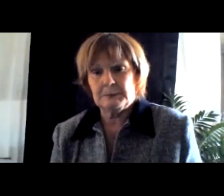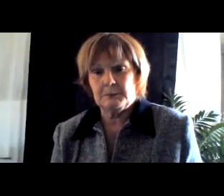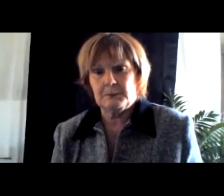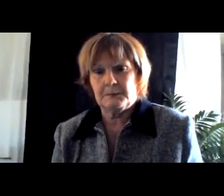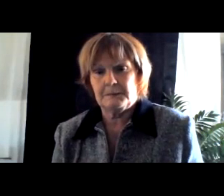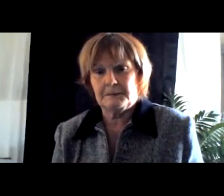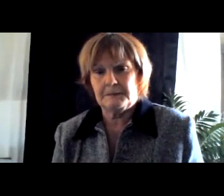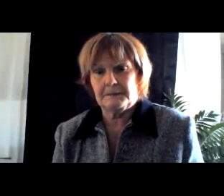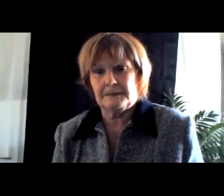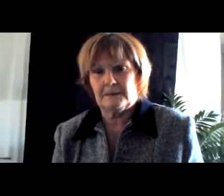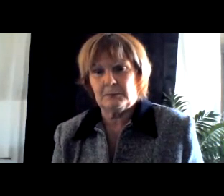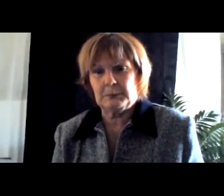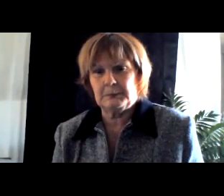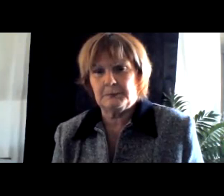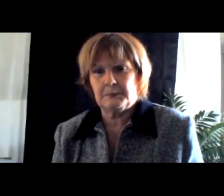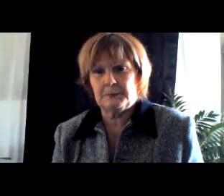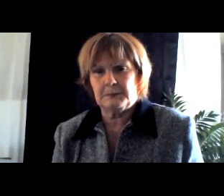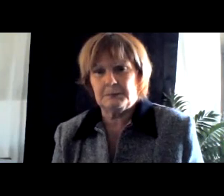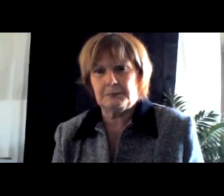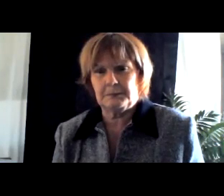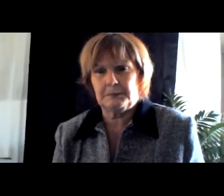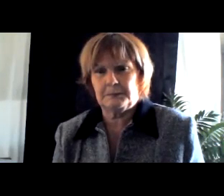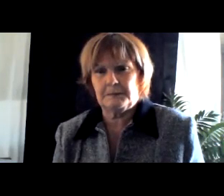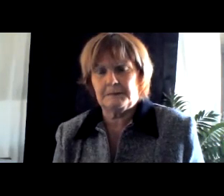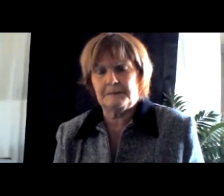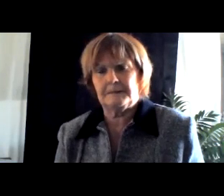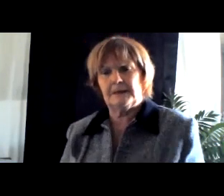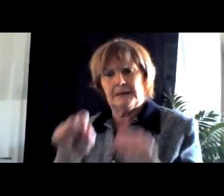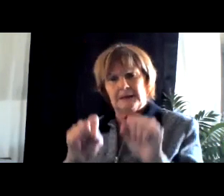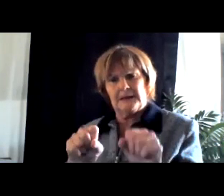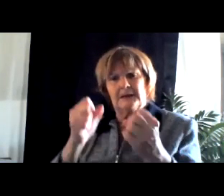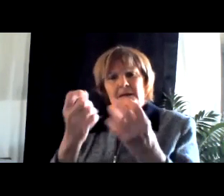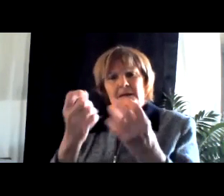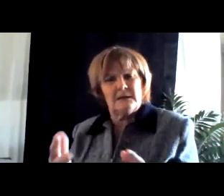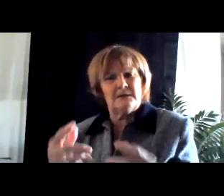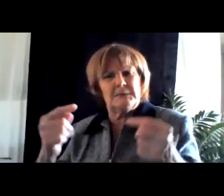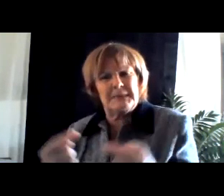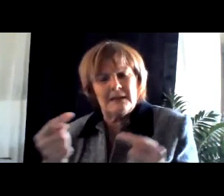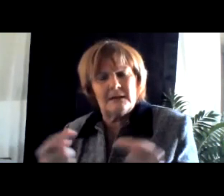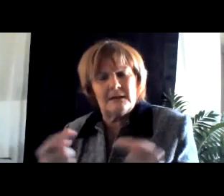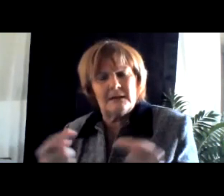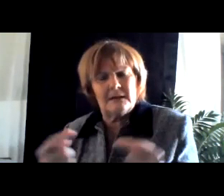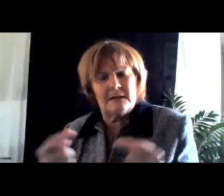And so that could cause aspects of repetitive trauma. We can also think about this in terms of vicarious trauma.